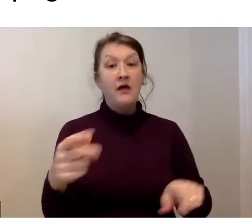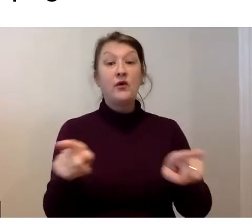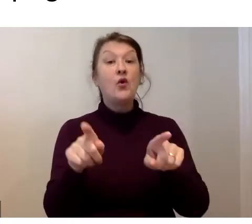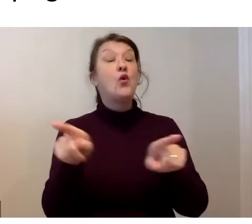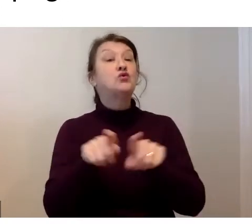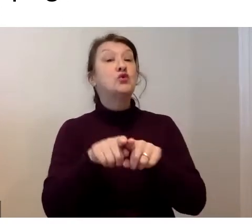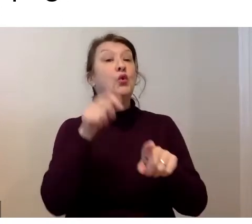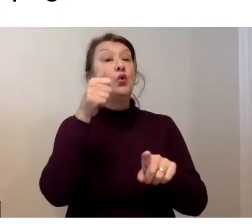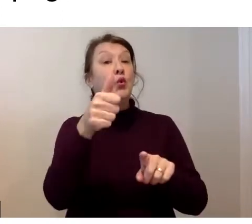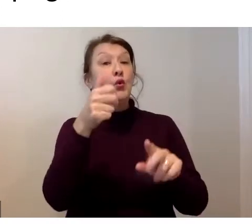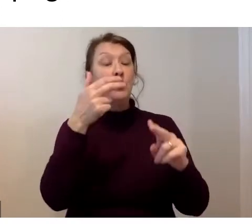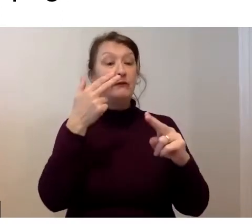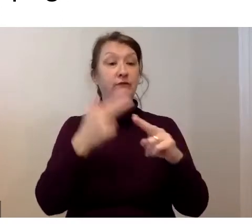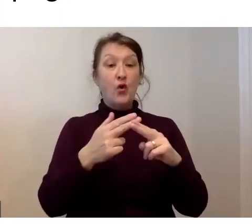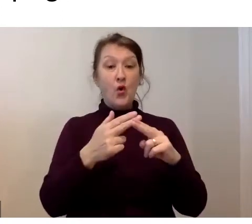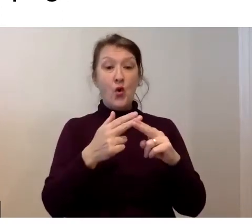keywords you can add to your post.